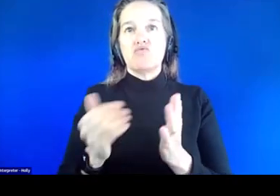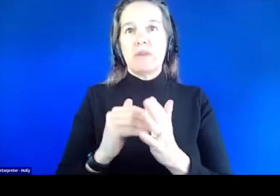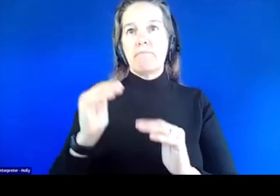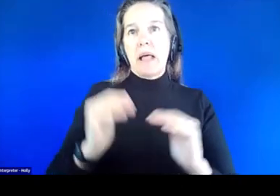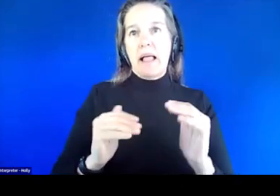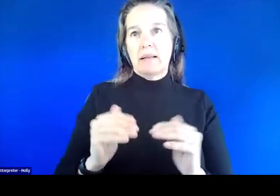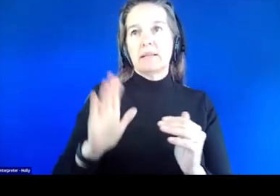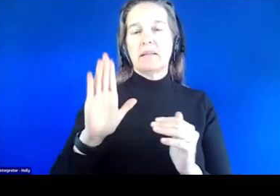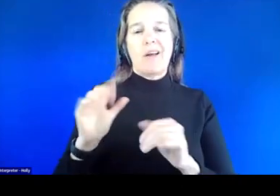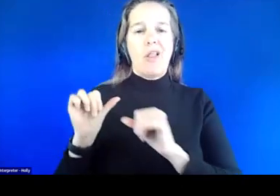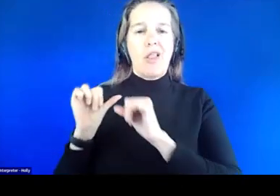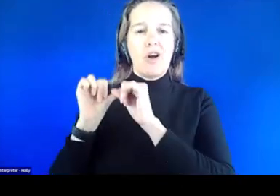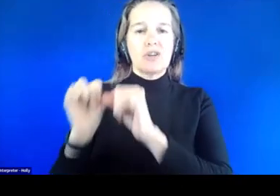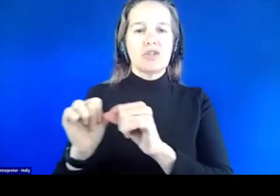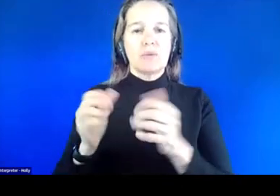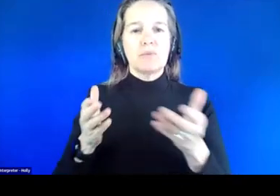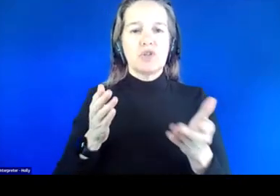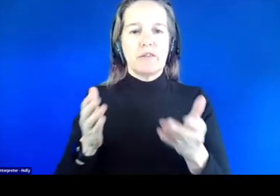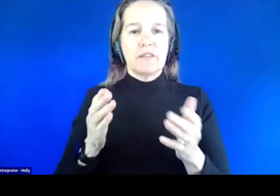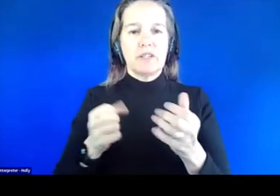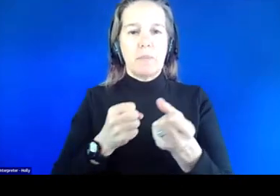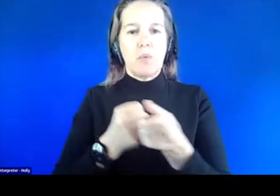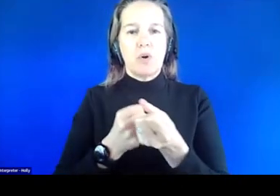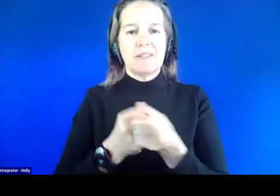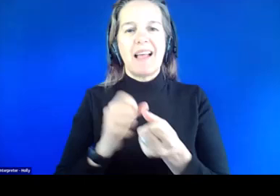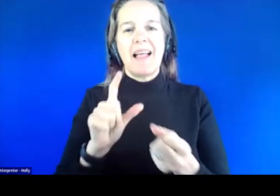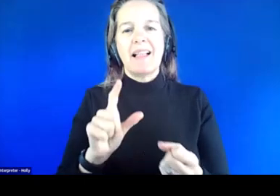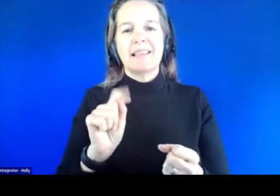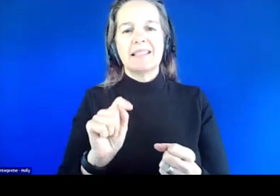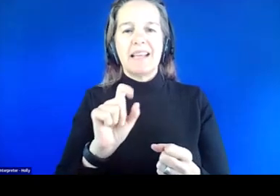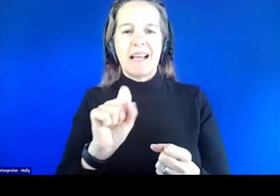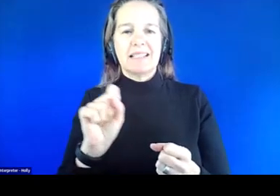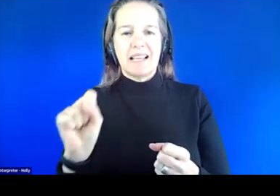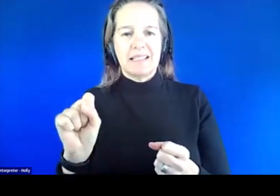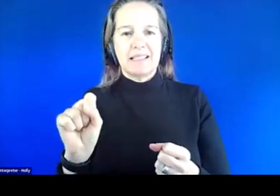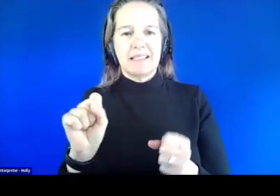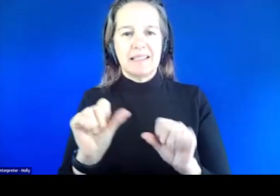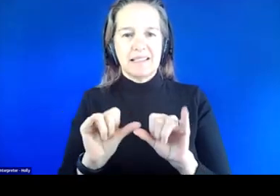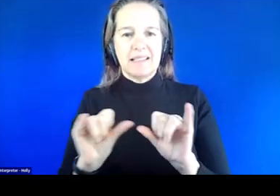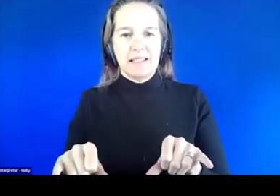supports or LTSS systems, which means shifting